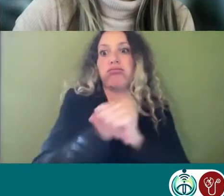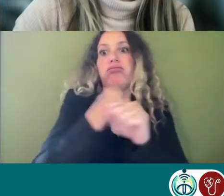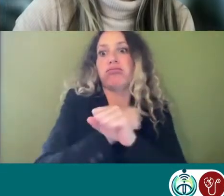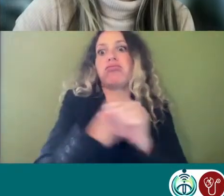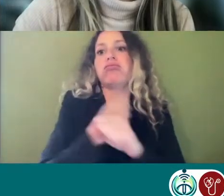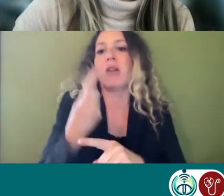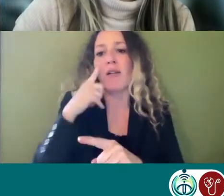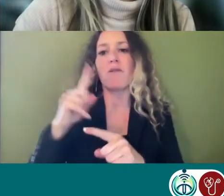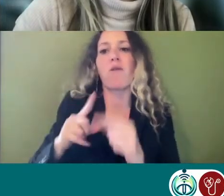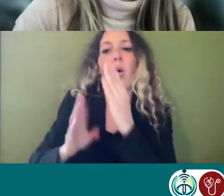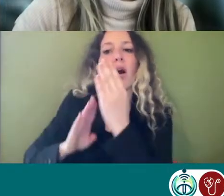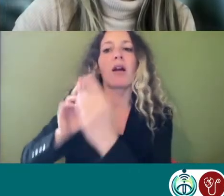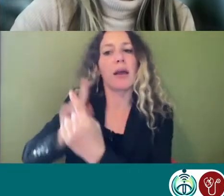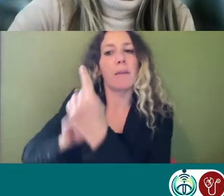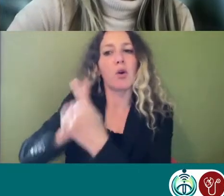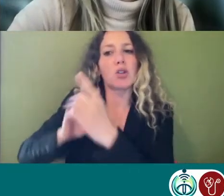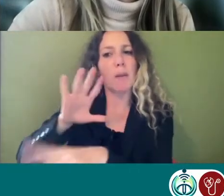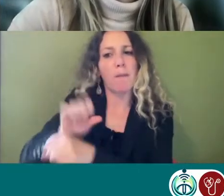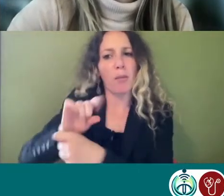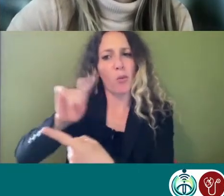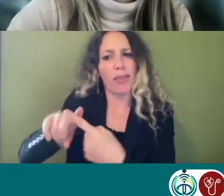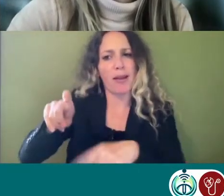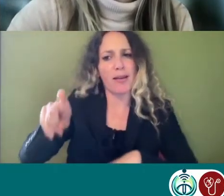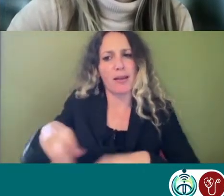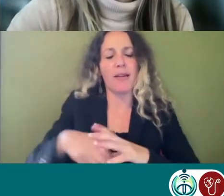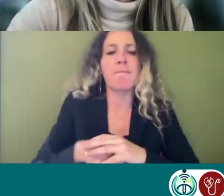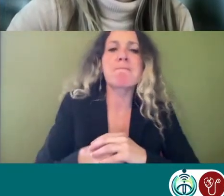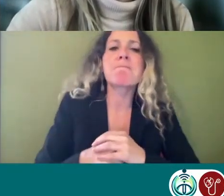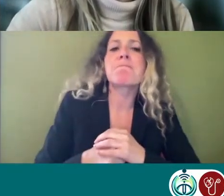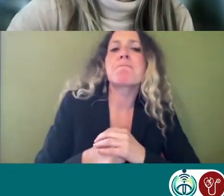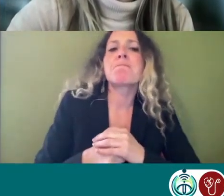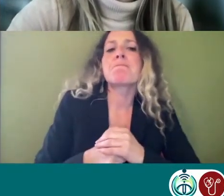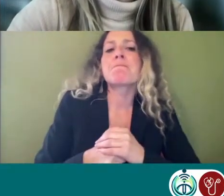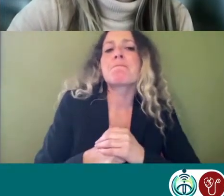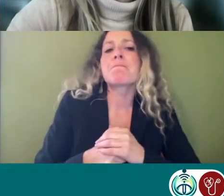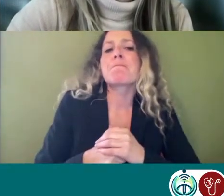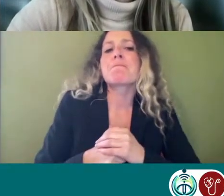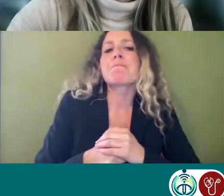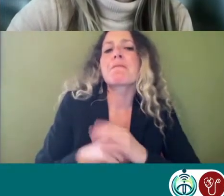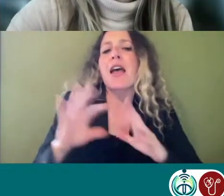And so I think that's another opportunity for how to provide FAQs, guidance,